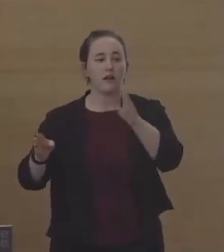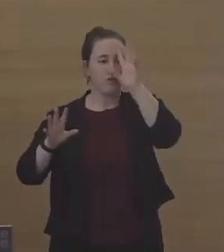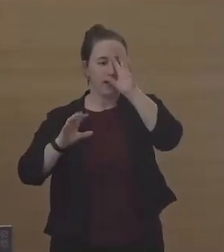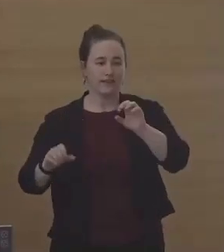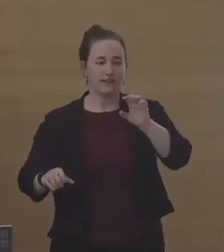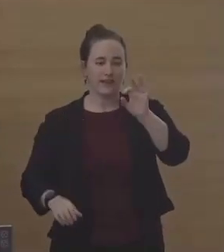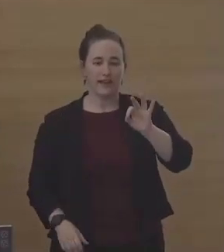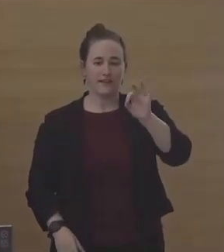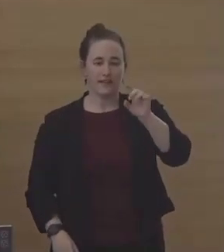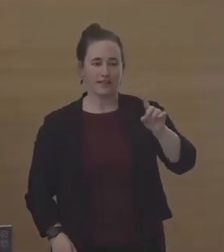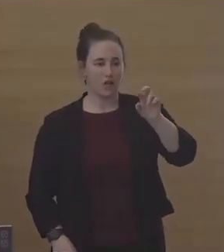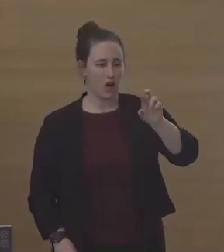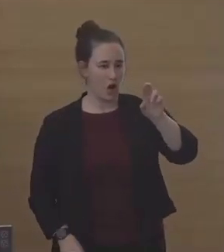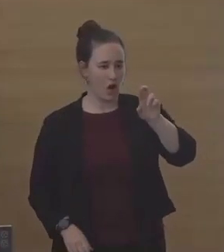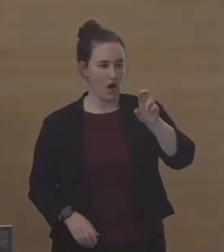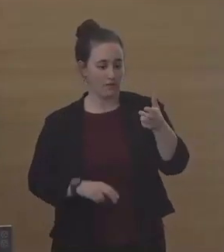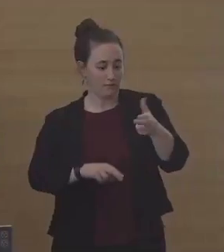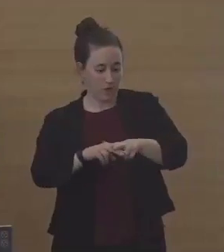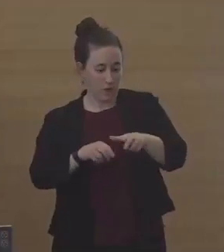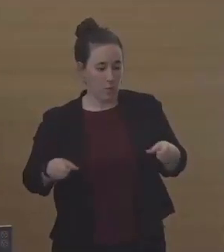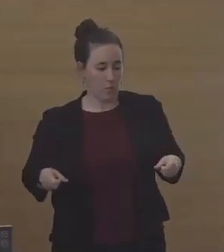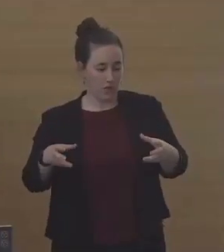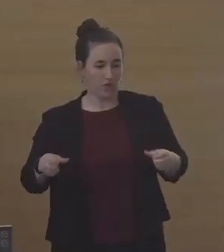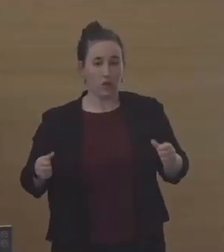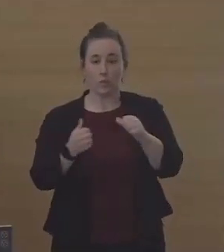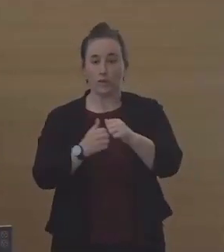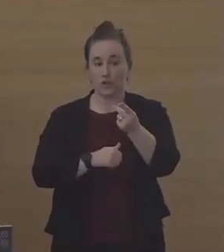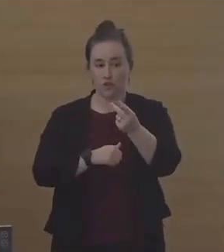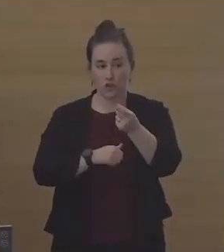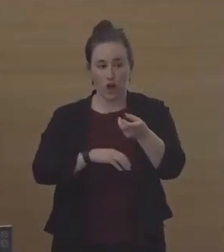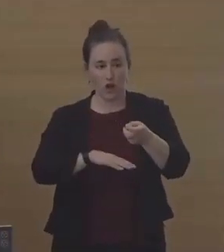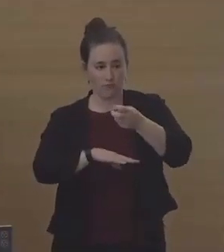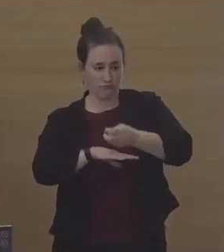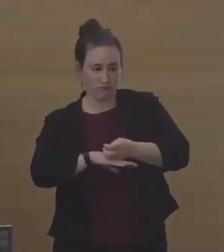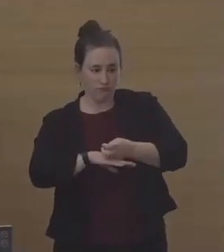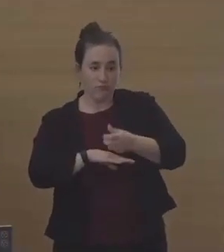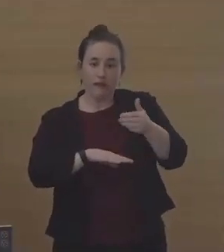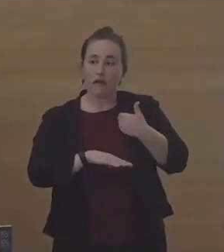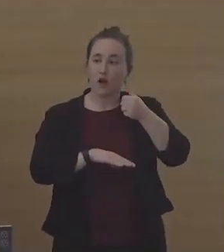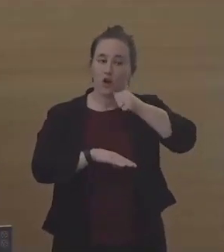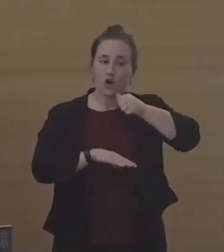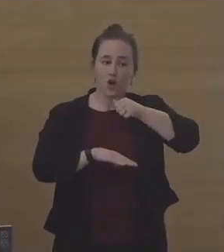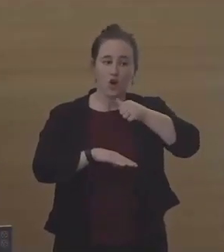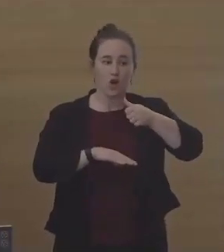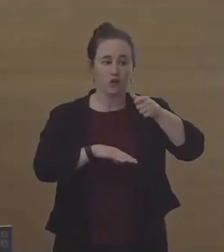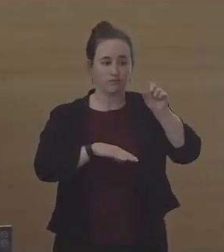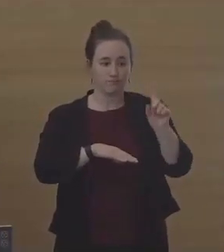sitting in his wheelchair with a dog on his lap and a young girl standing beside him. Next to that is